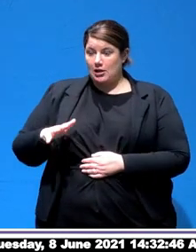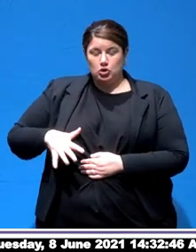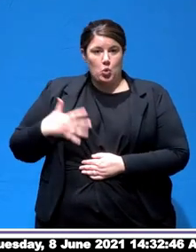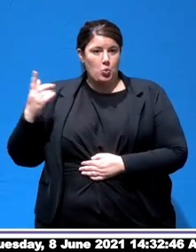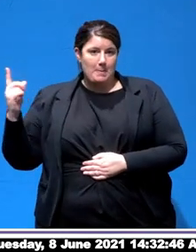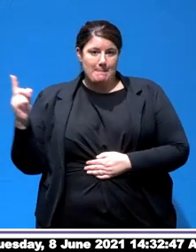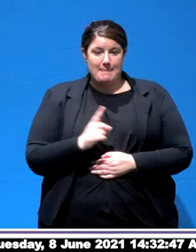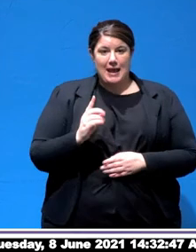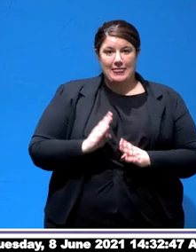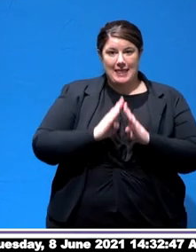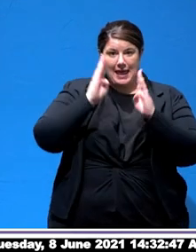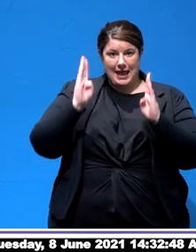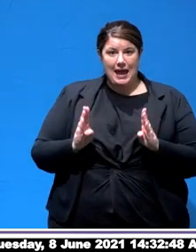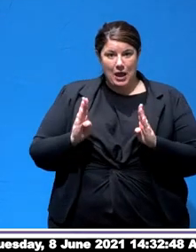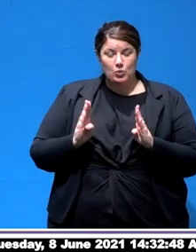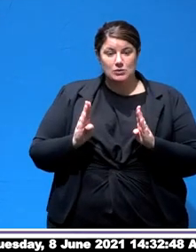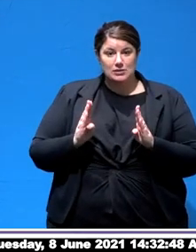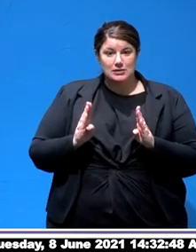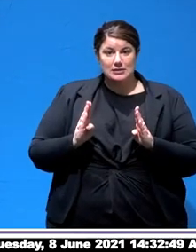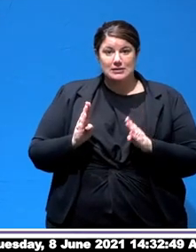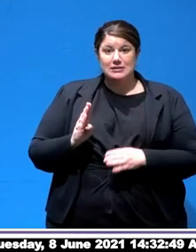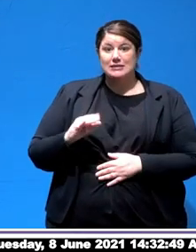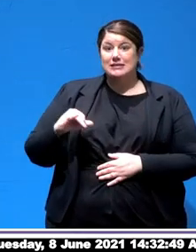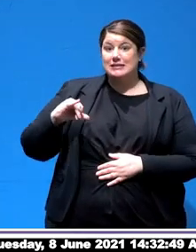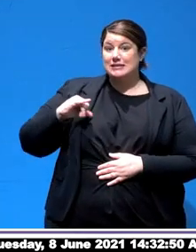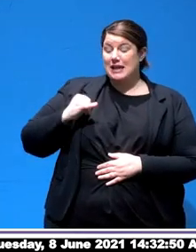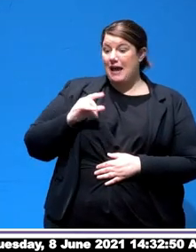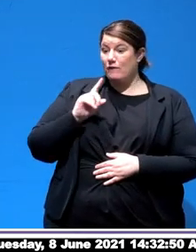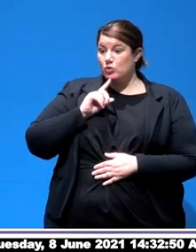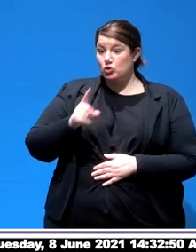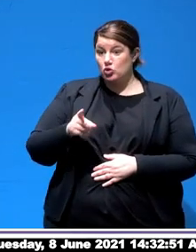Staff was advised by the Supervisor on Friday night to call the Locum out